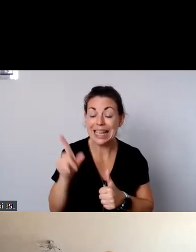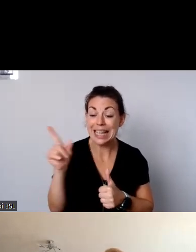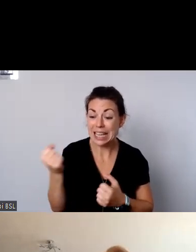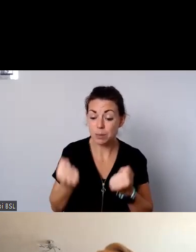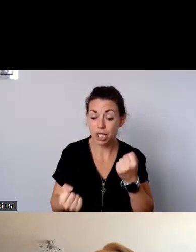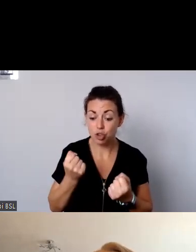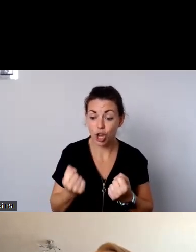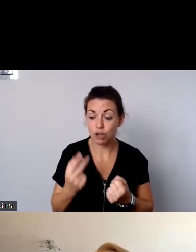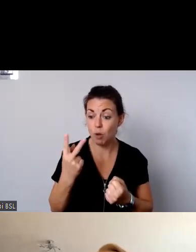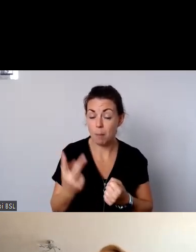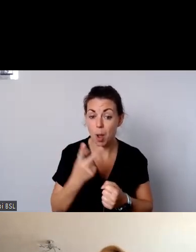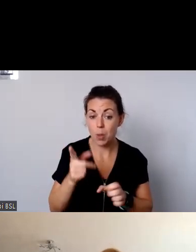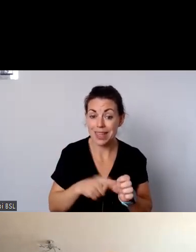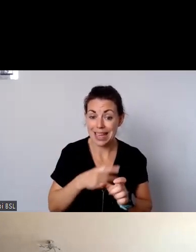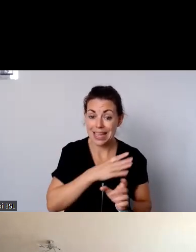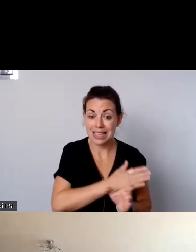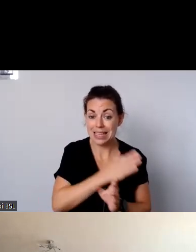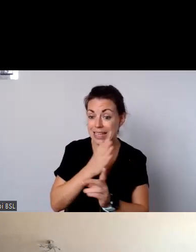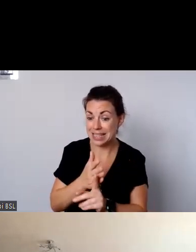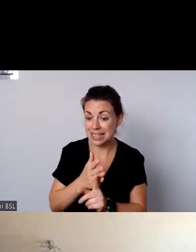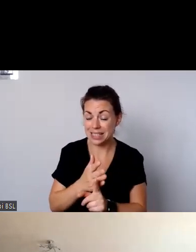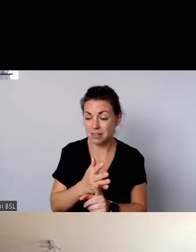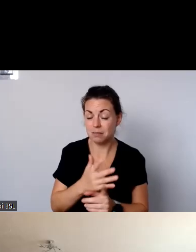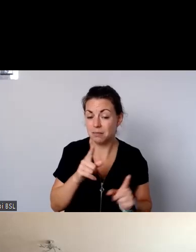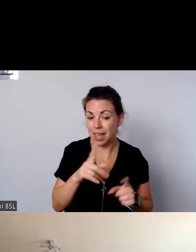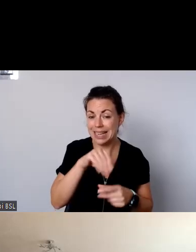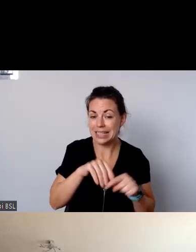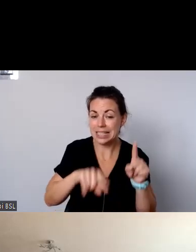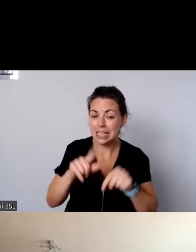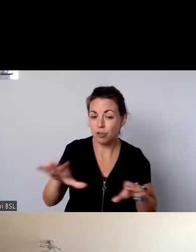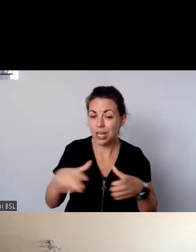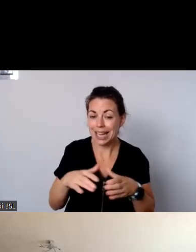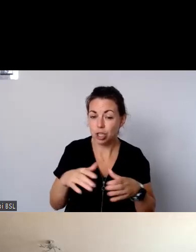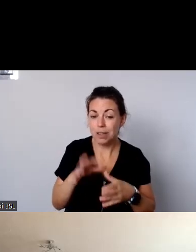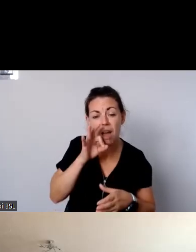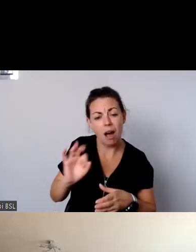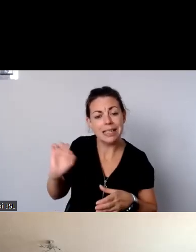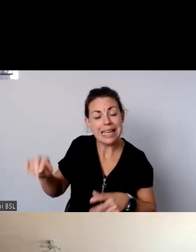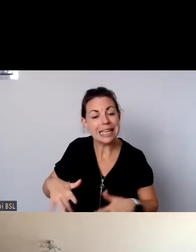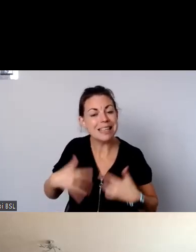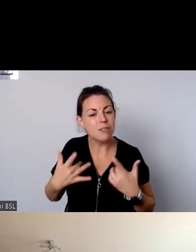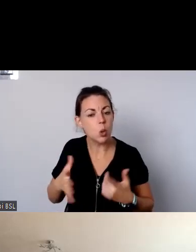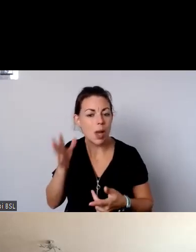across several categories. I asked him whether he had any thoughts or top tips to share with you from his perspective.